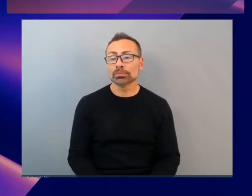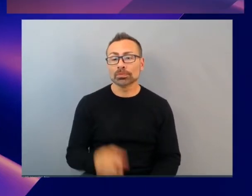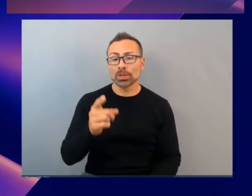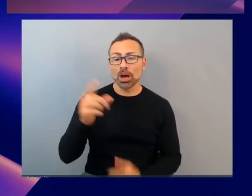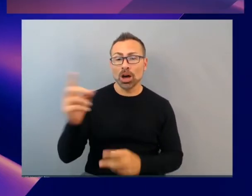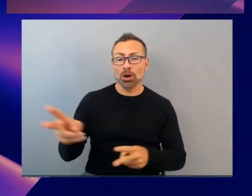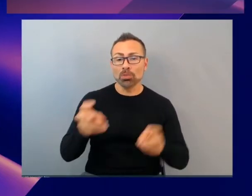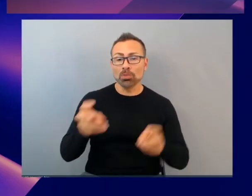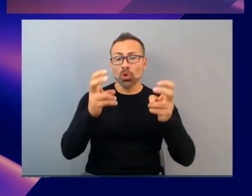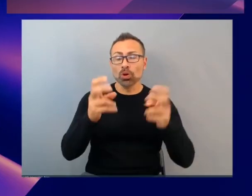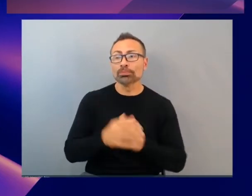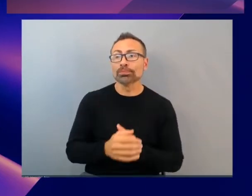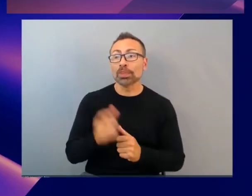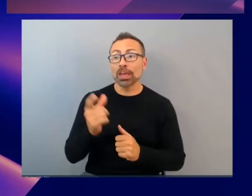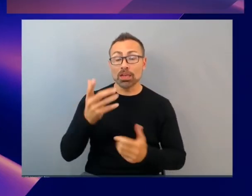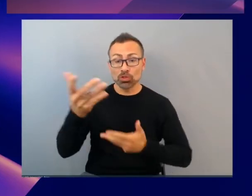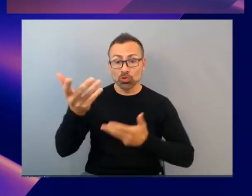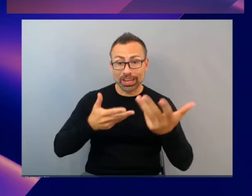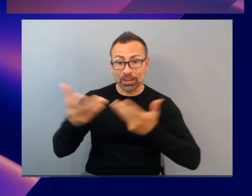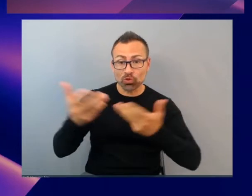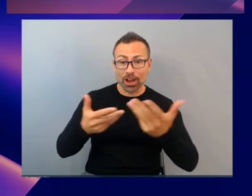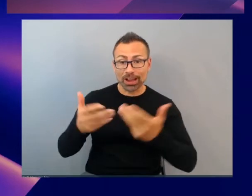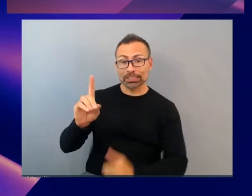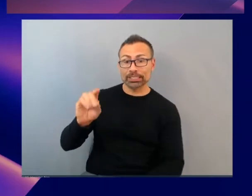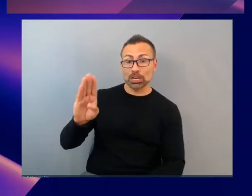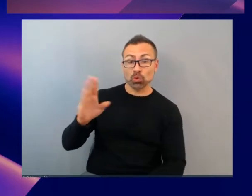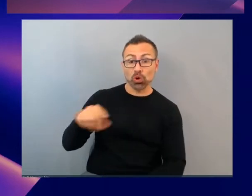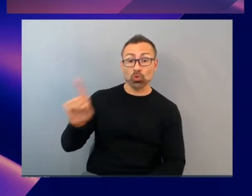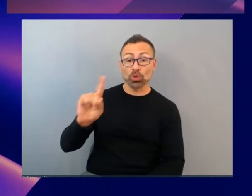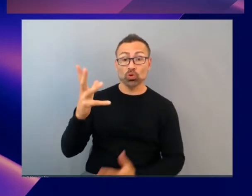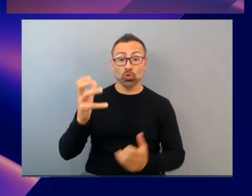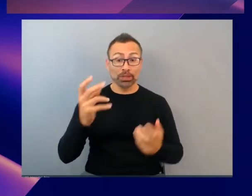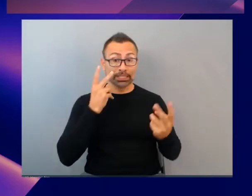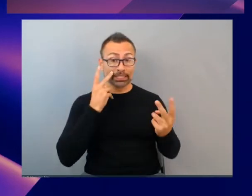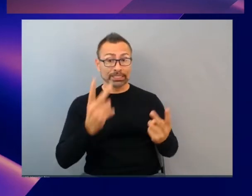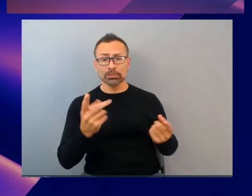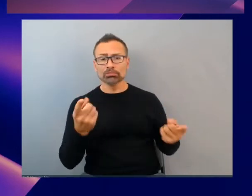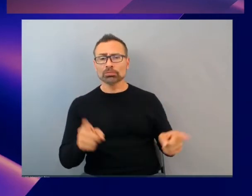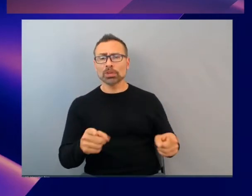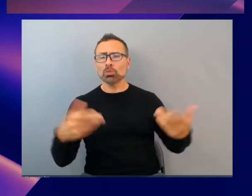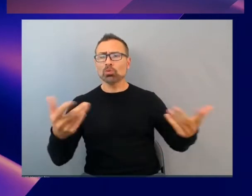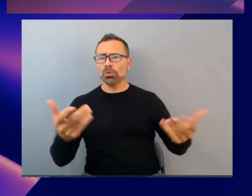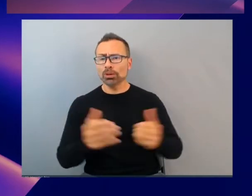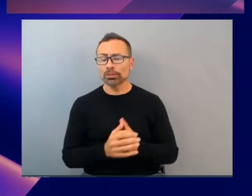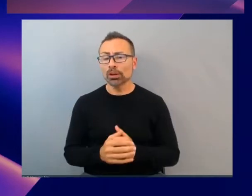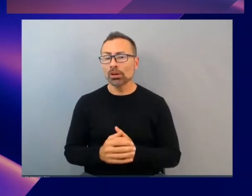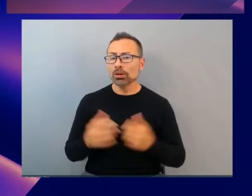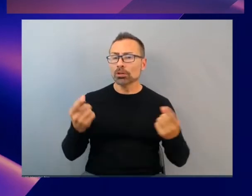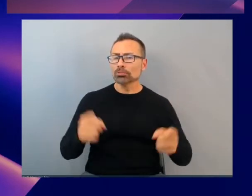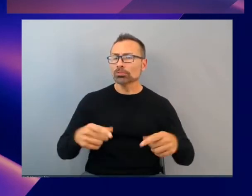And then interactive dashboard, right, where you want to see what is happening, right? What is happening means it could be monitoring